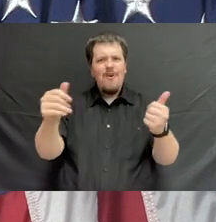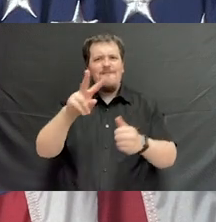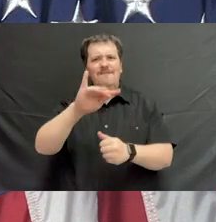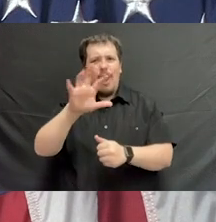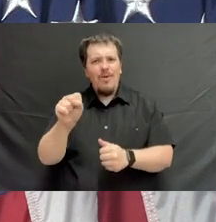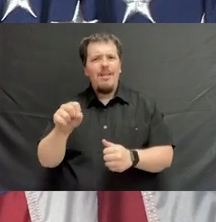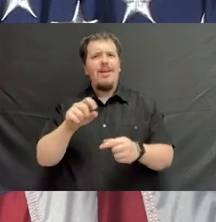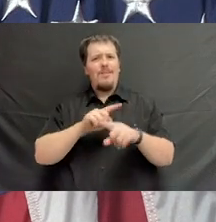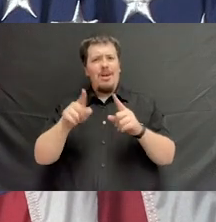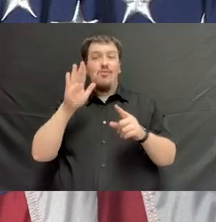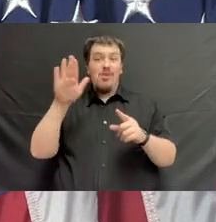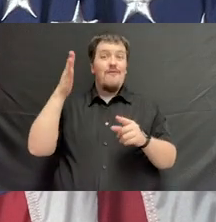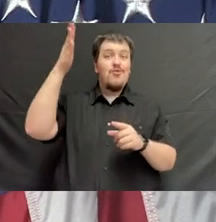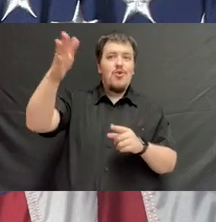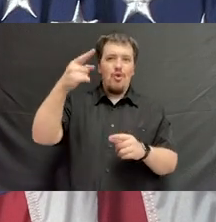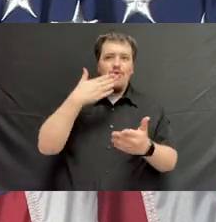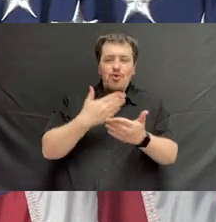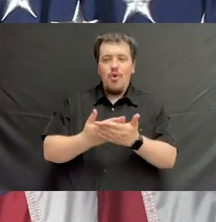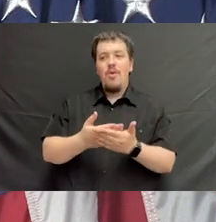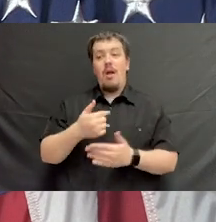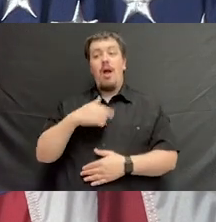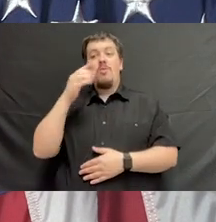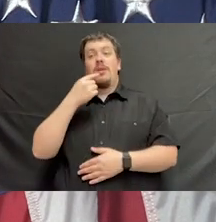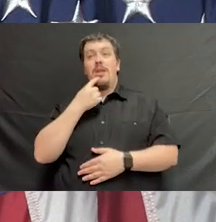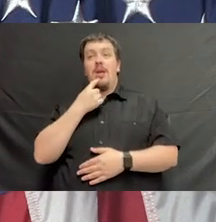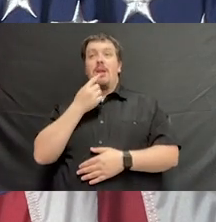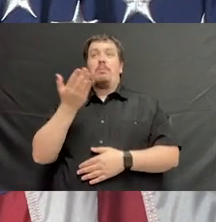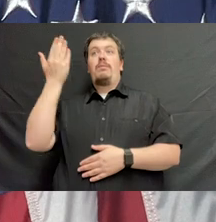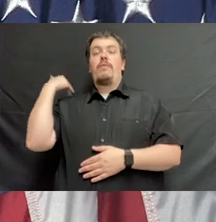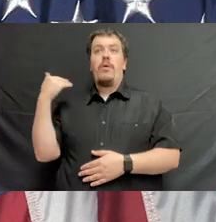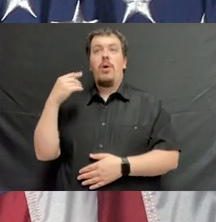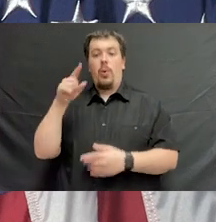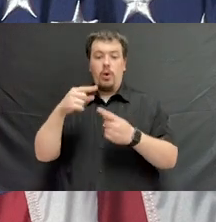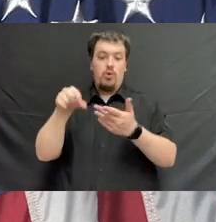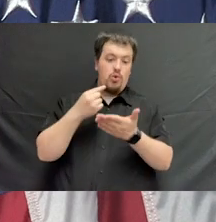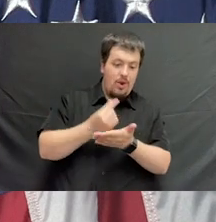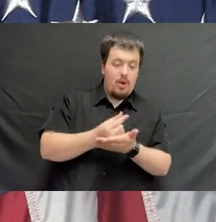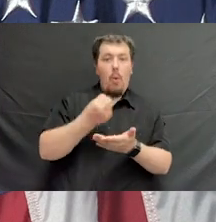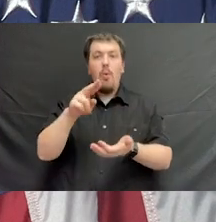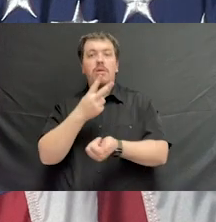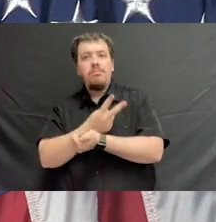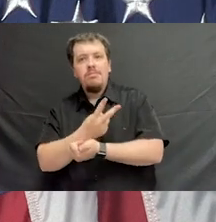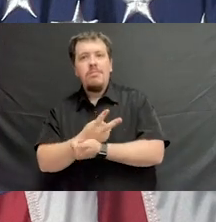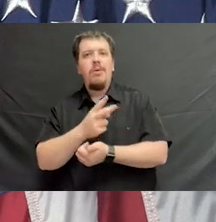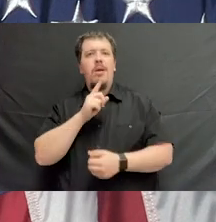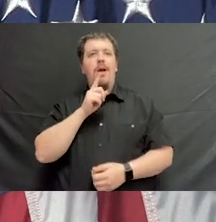So the outlook for you is good. And I would have said a year ago, when you graduated from college or your graduate program,